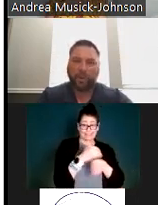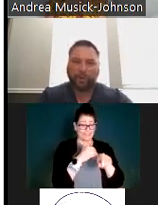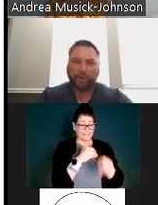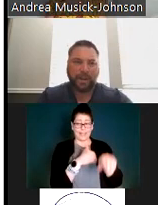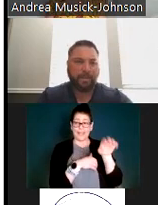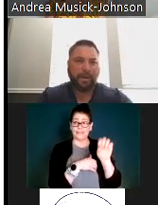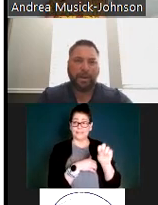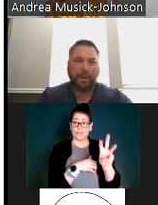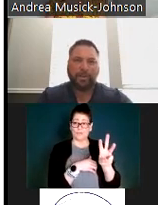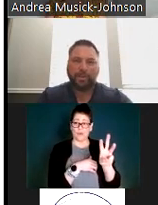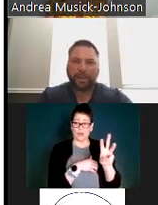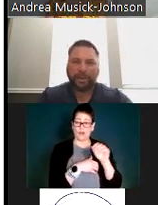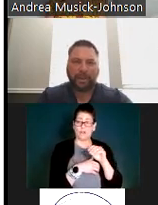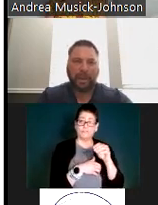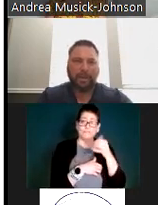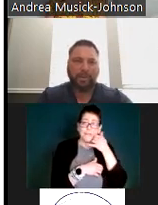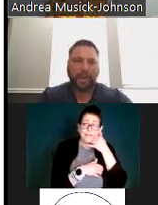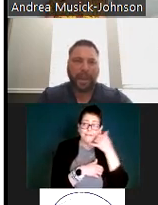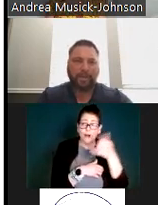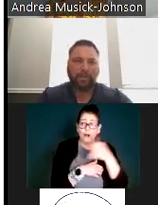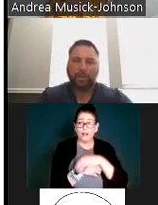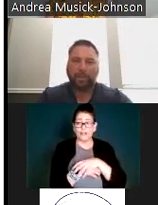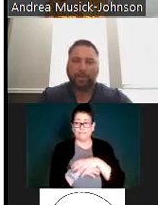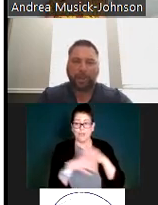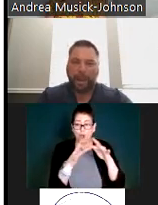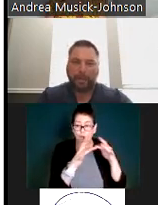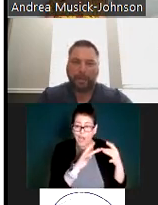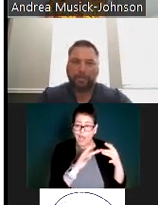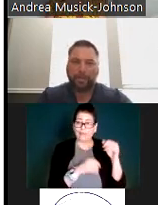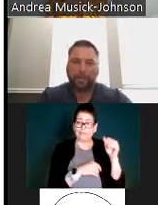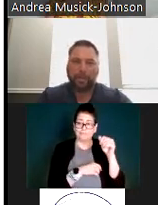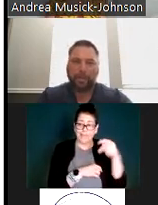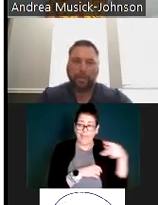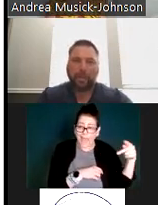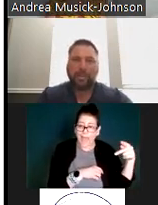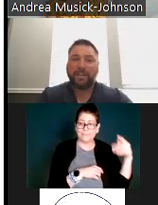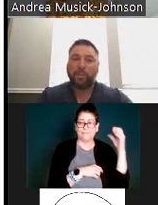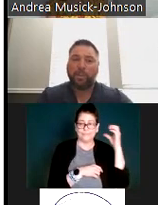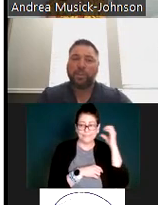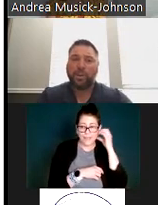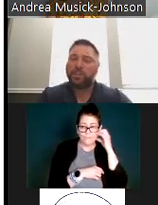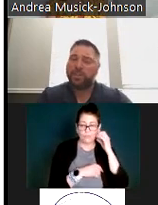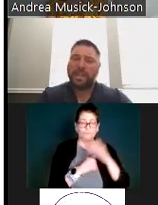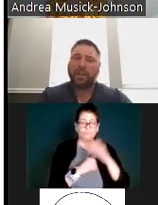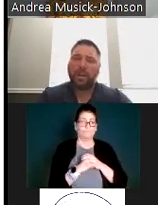the toll free number, through VINELink.com, through the app, or through the mobile control app. The victim will be registered. And so in the state of Colorado,